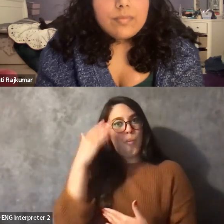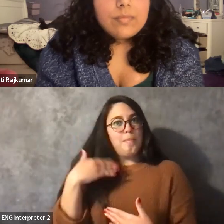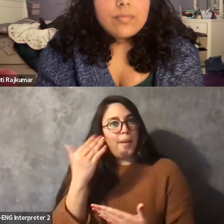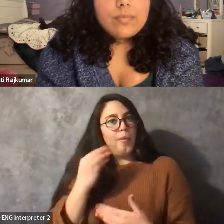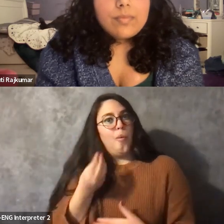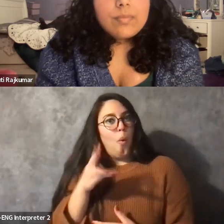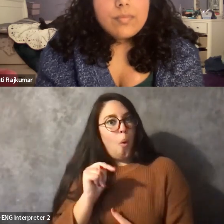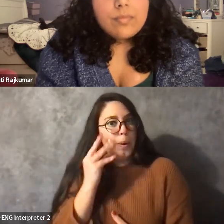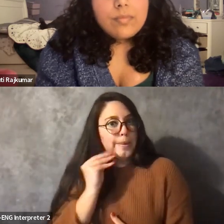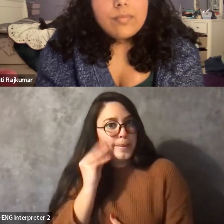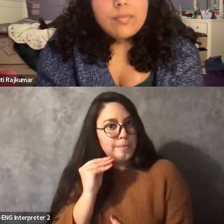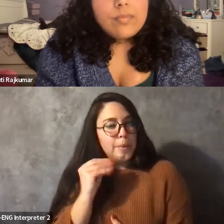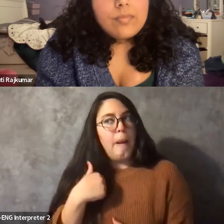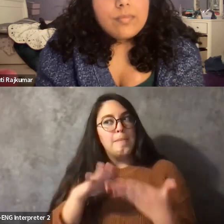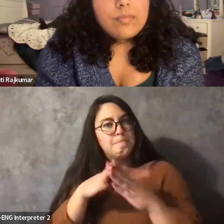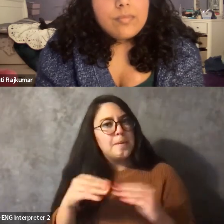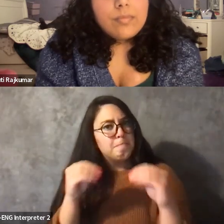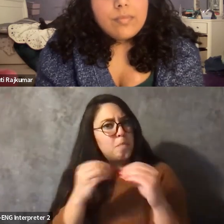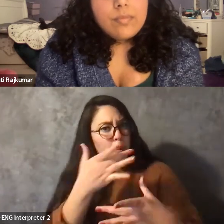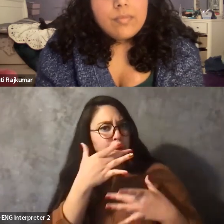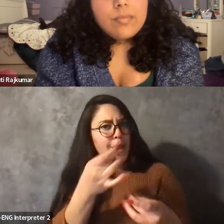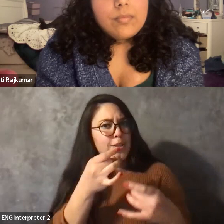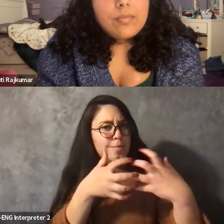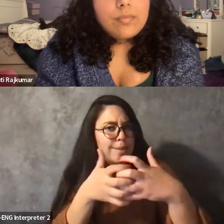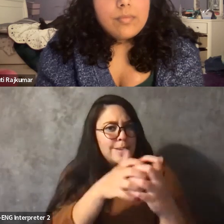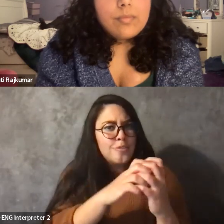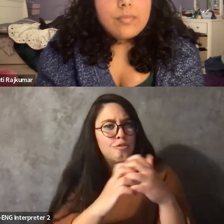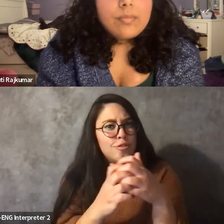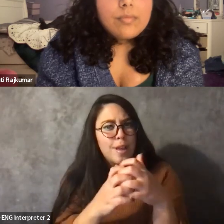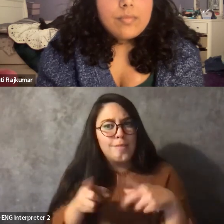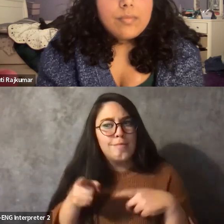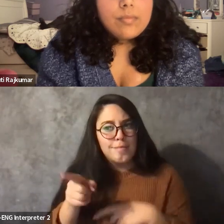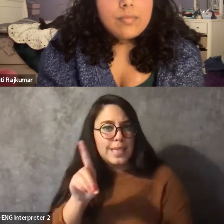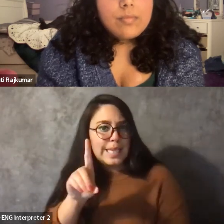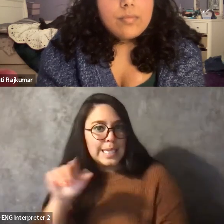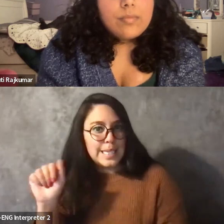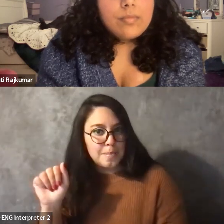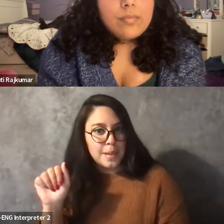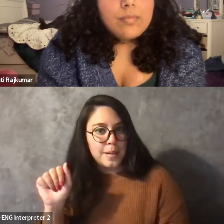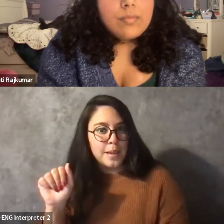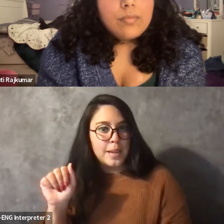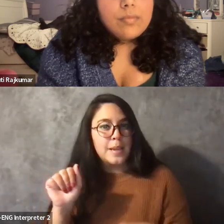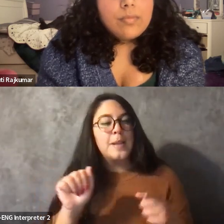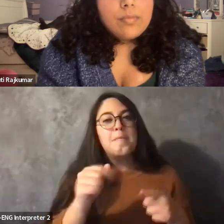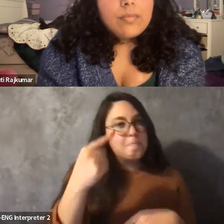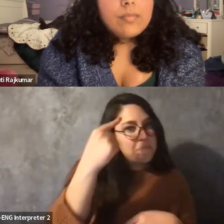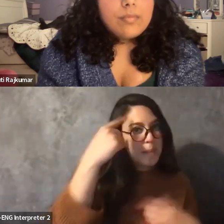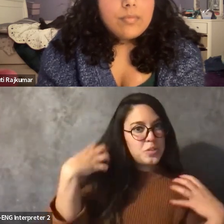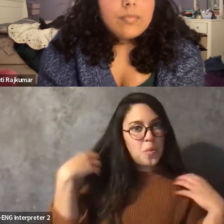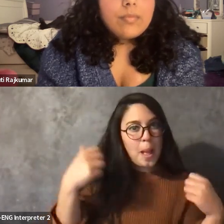become a lot more interested in the intersection of disability and the mental health system and the like amount